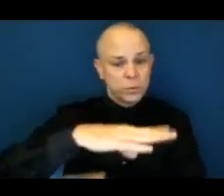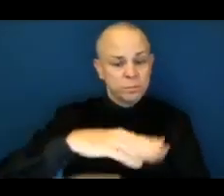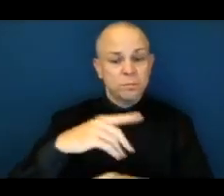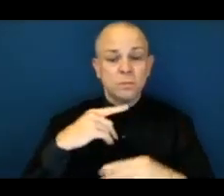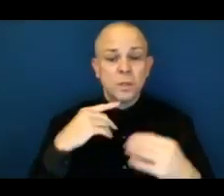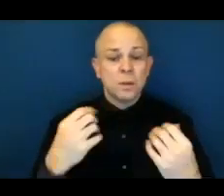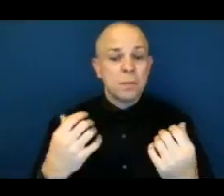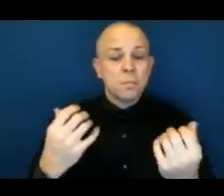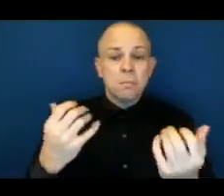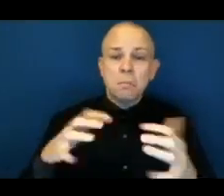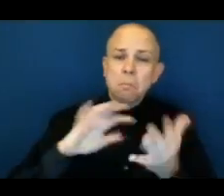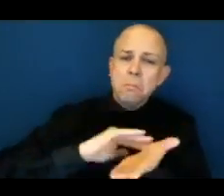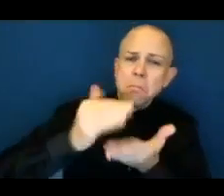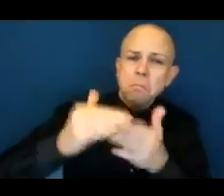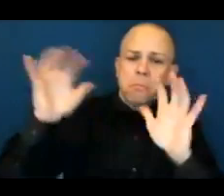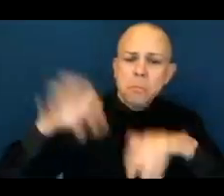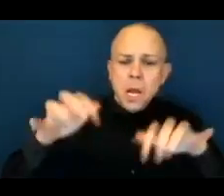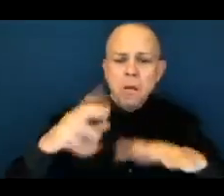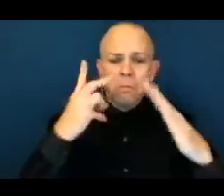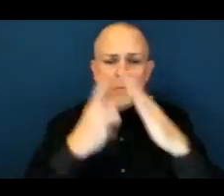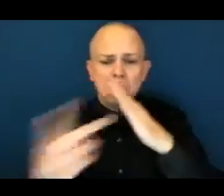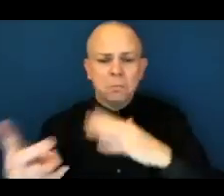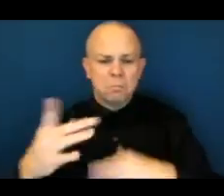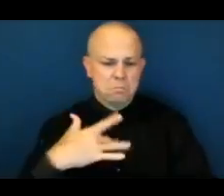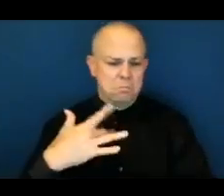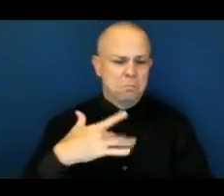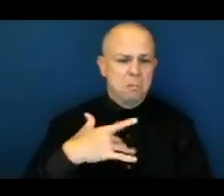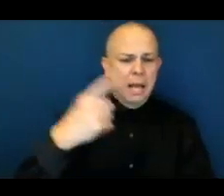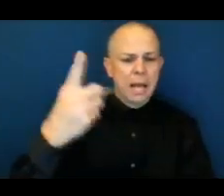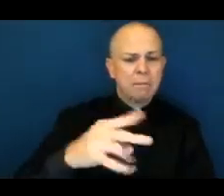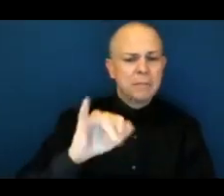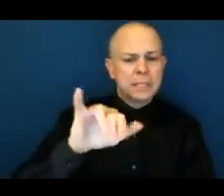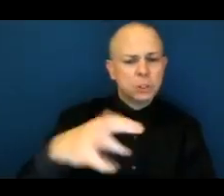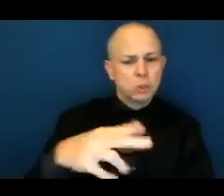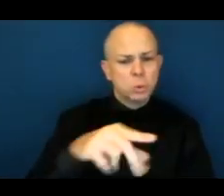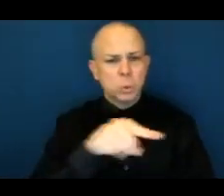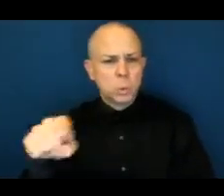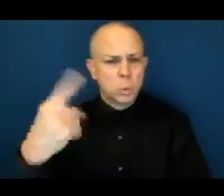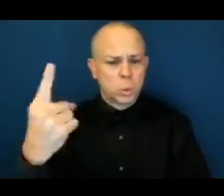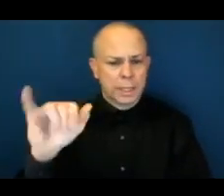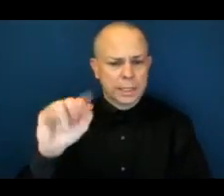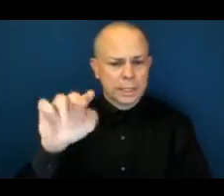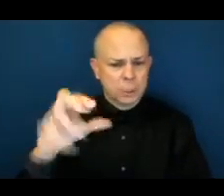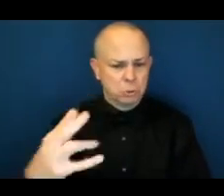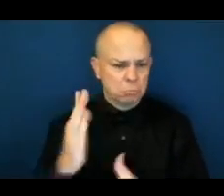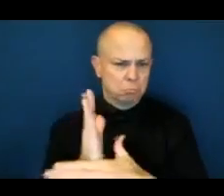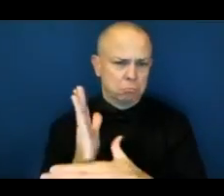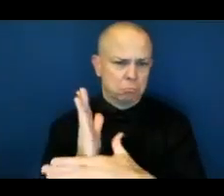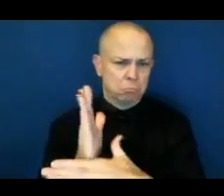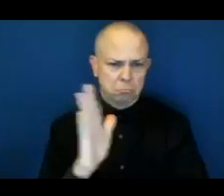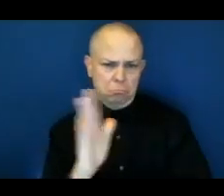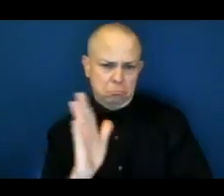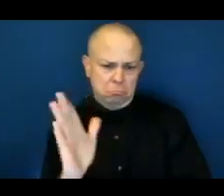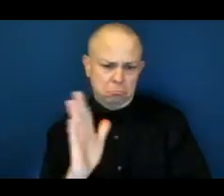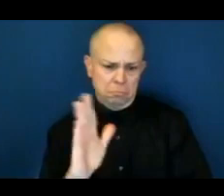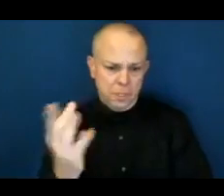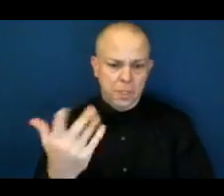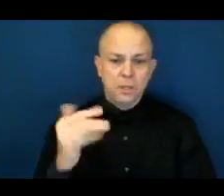a half an inch uh to up to an inch of rain badly needed so uh combined with the rain from